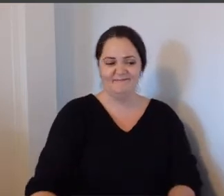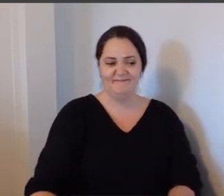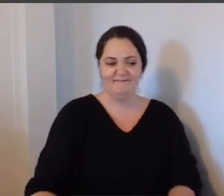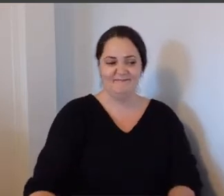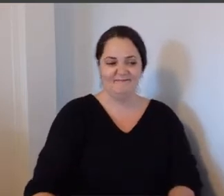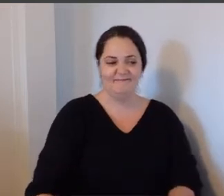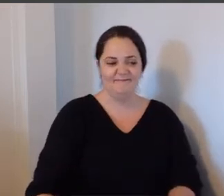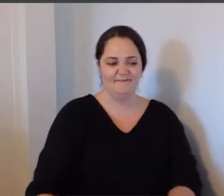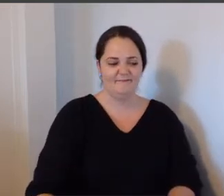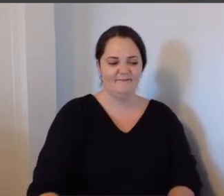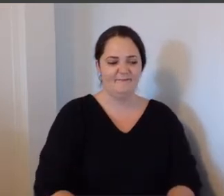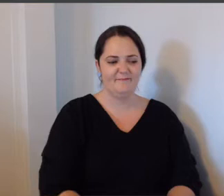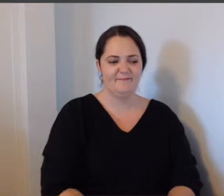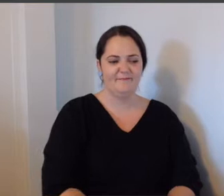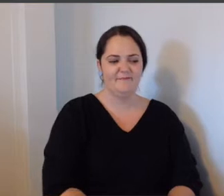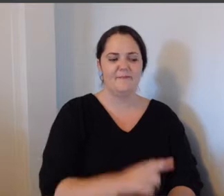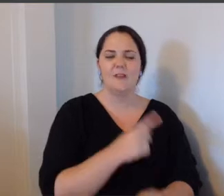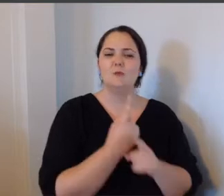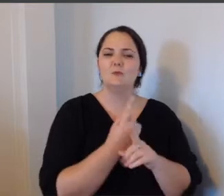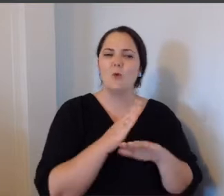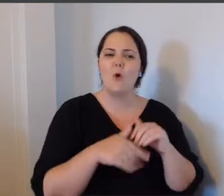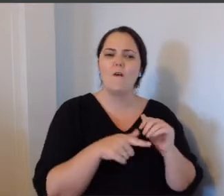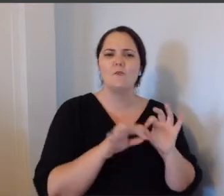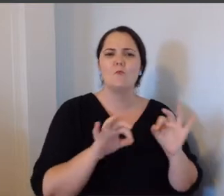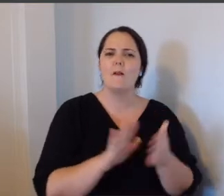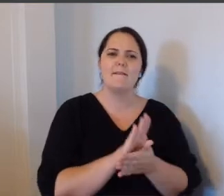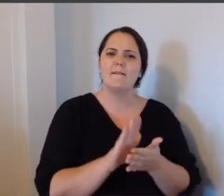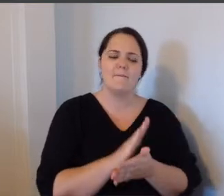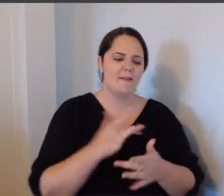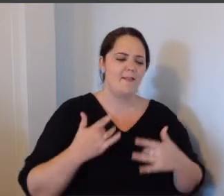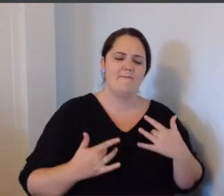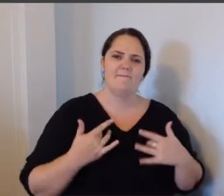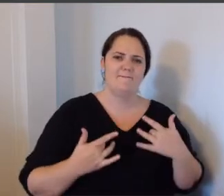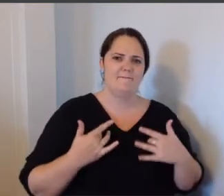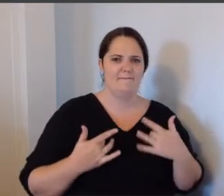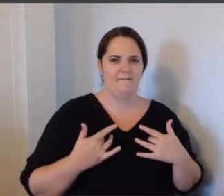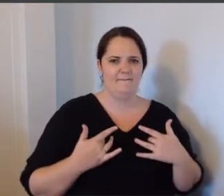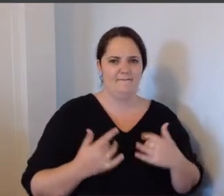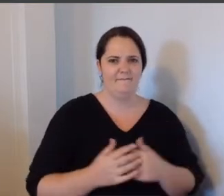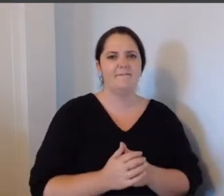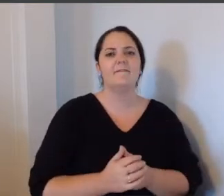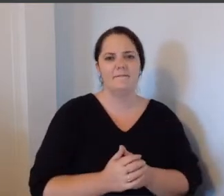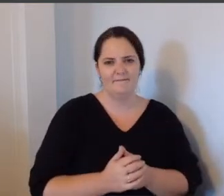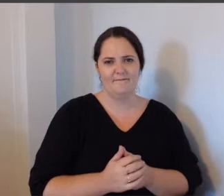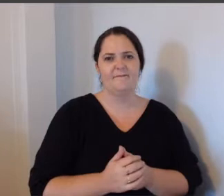based on his unhappy life and the point I am making with including this slide is it's the